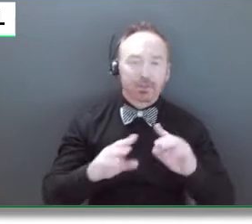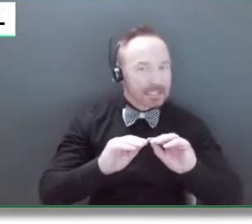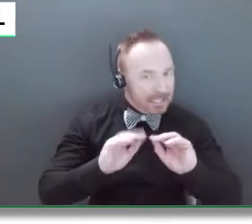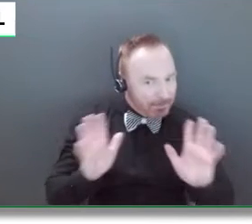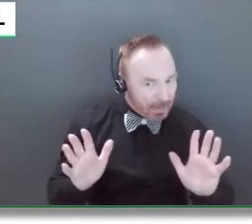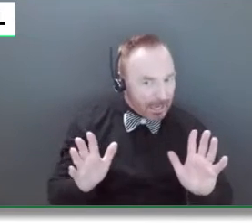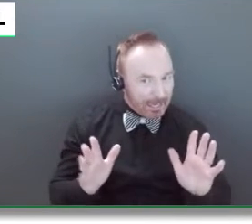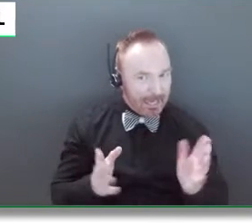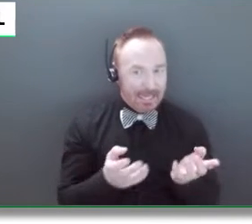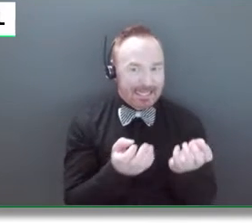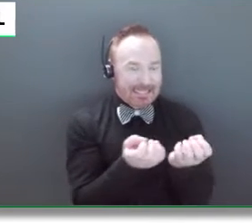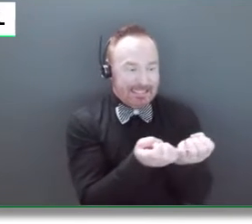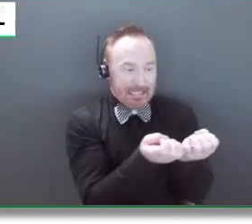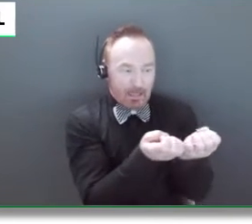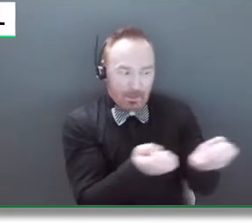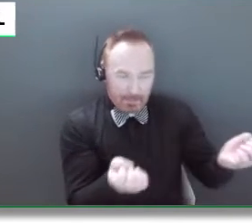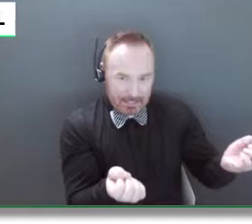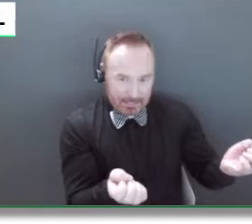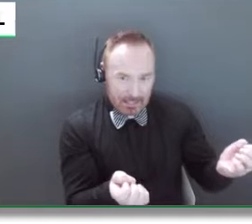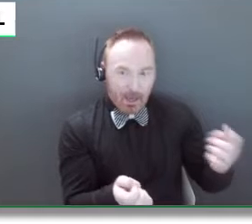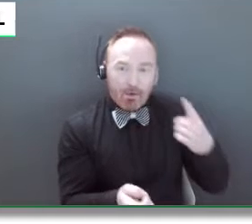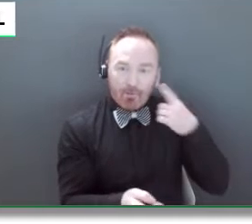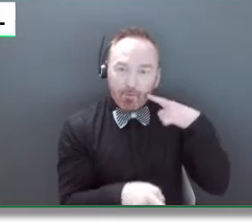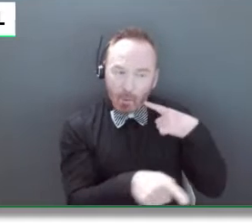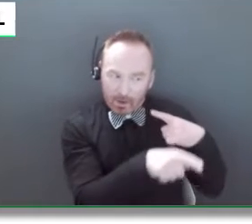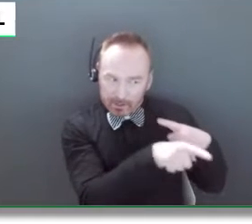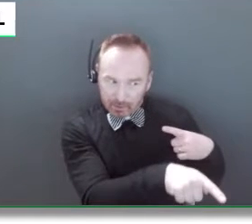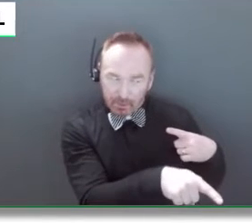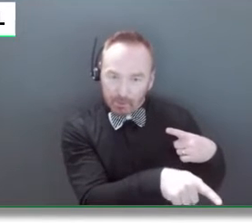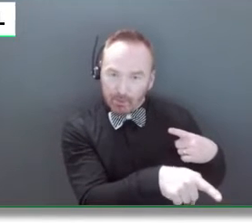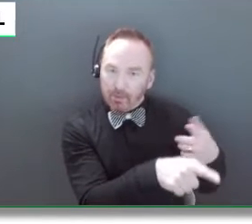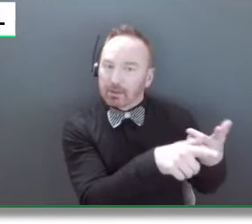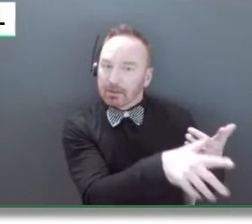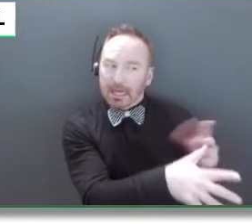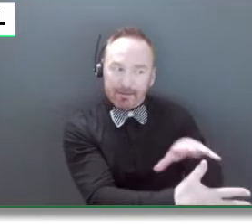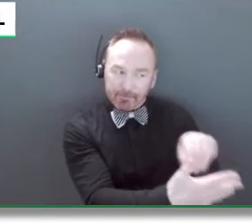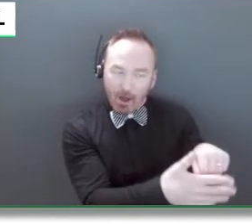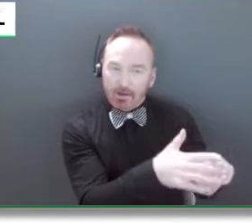mobility device um and so when someone has the access to